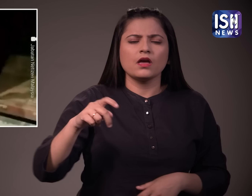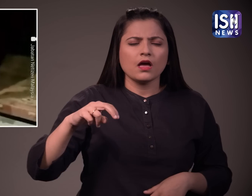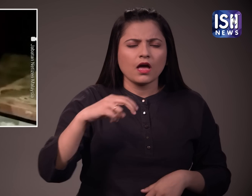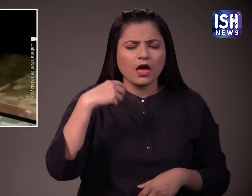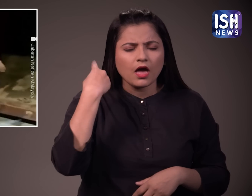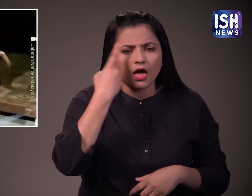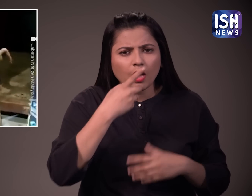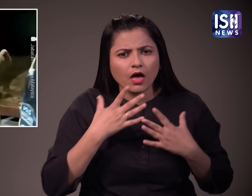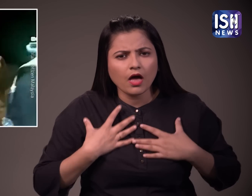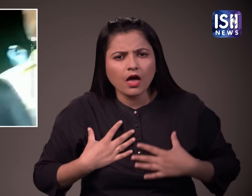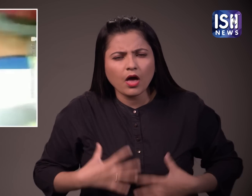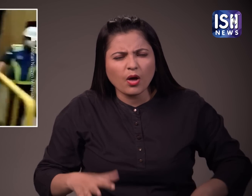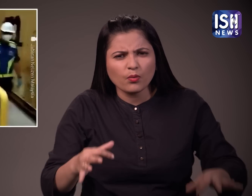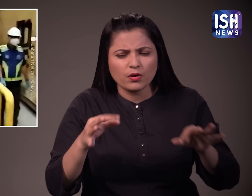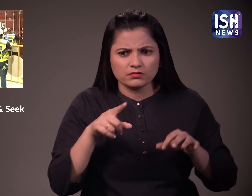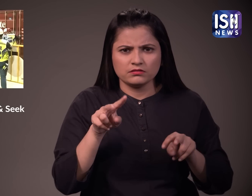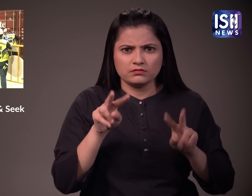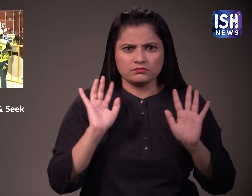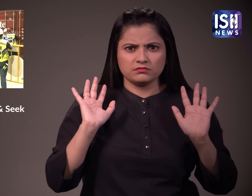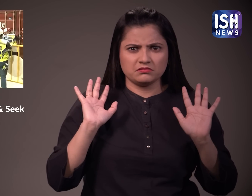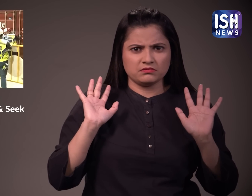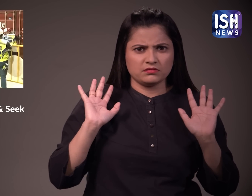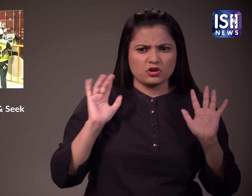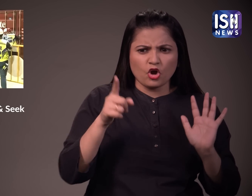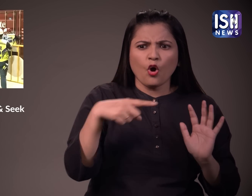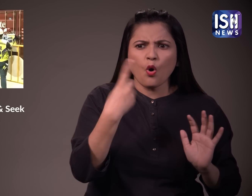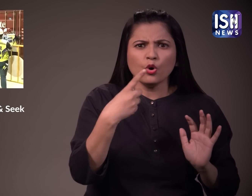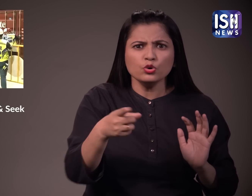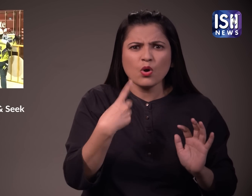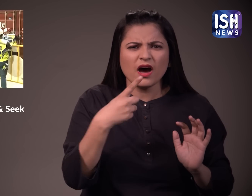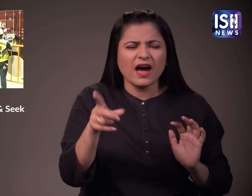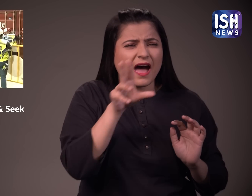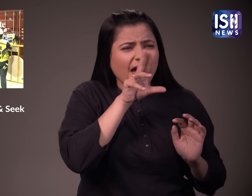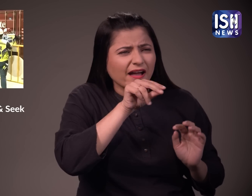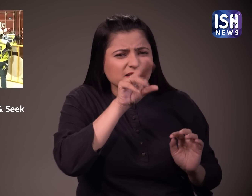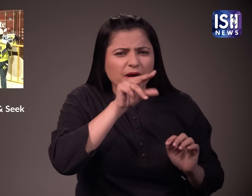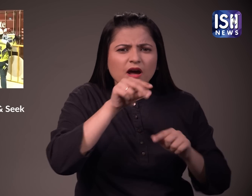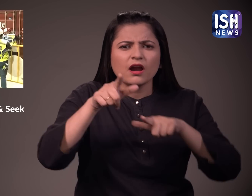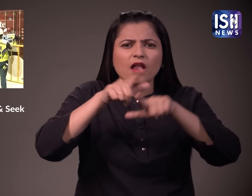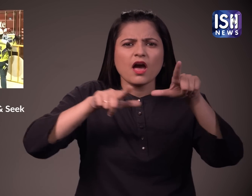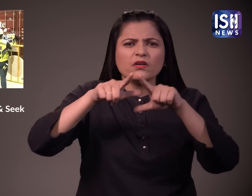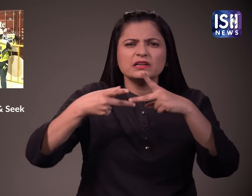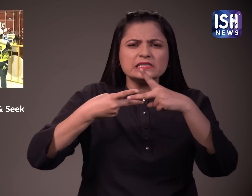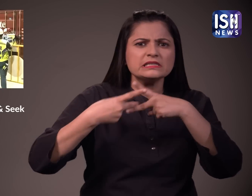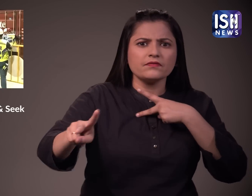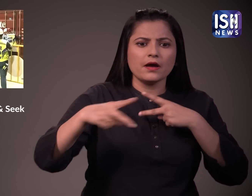The boy looked weak. When the workers asked him who he was, the boy replied in a different language.